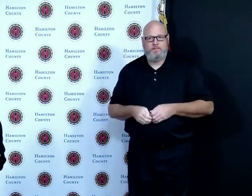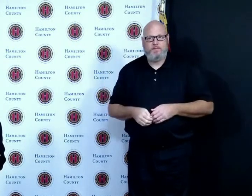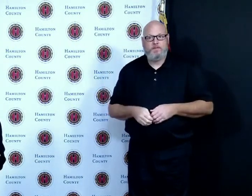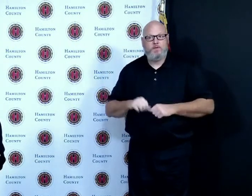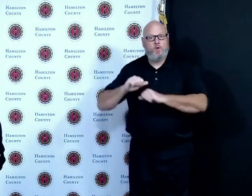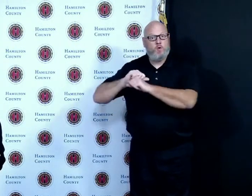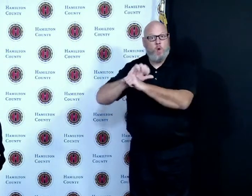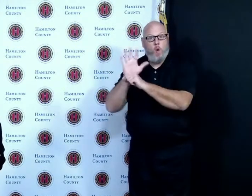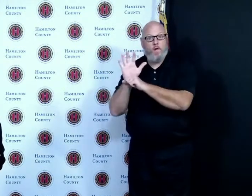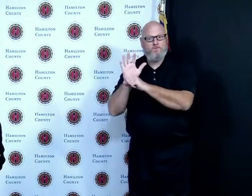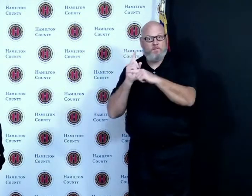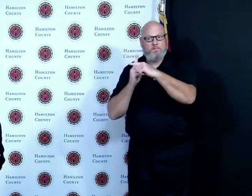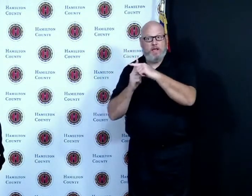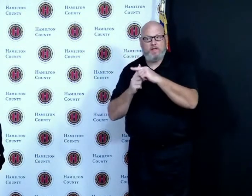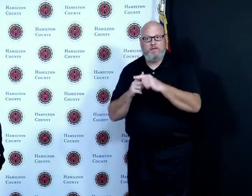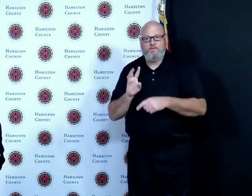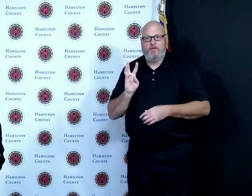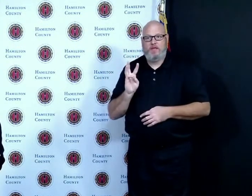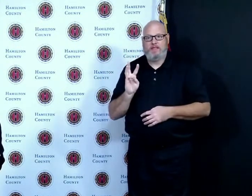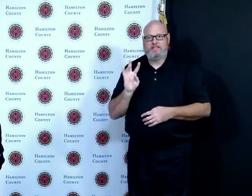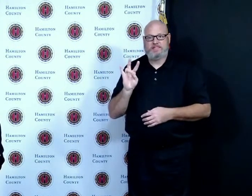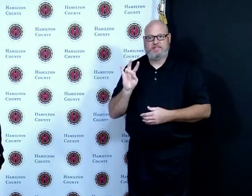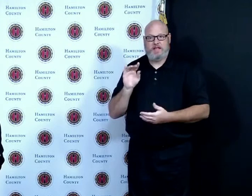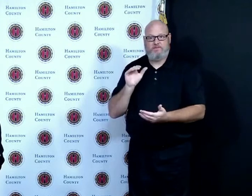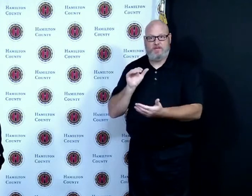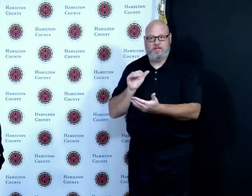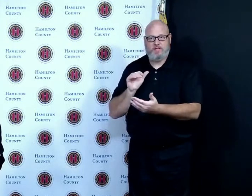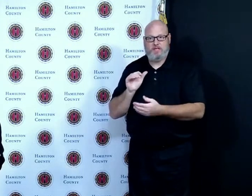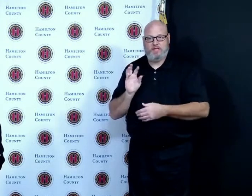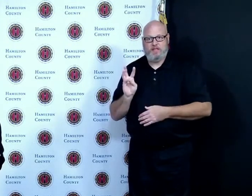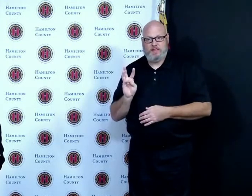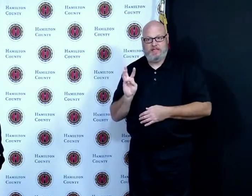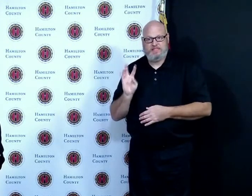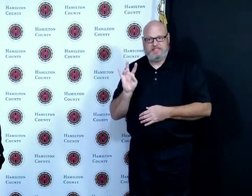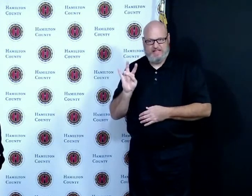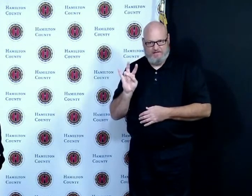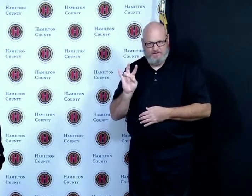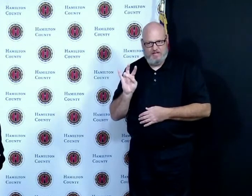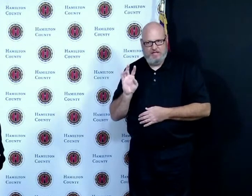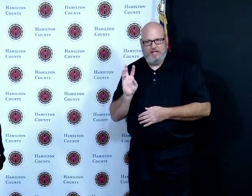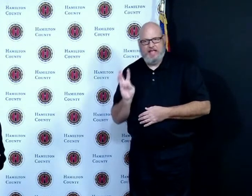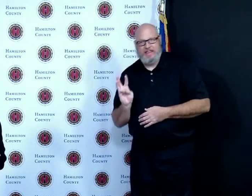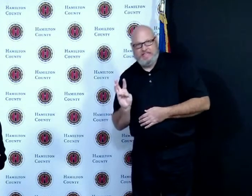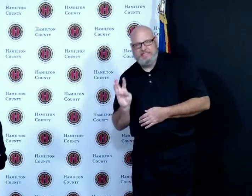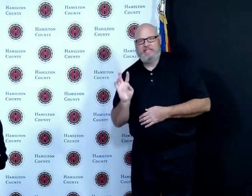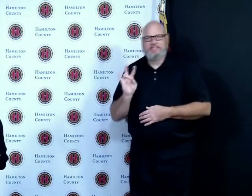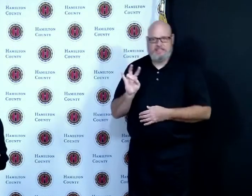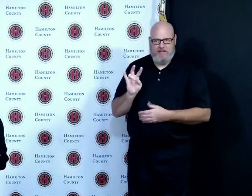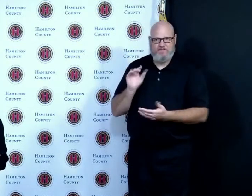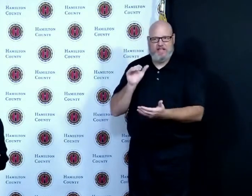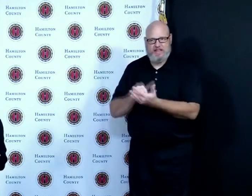people have started the vaccination process in Hamilton County so in other words they've gotten